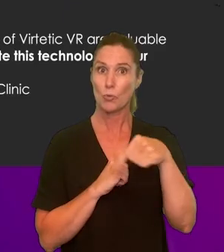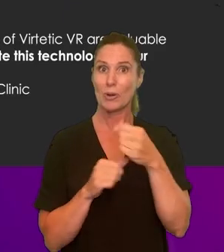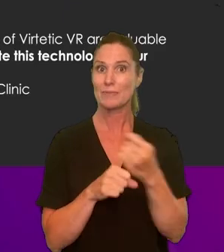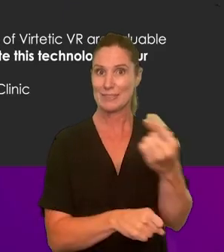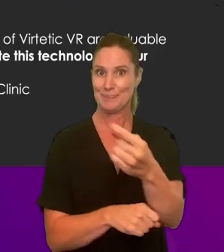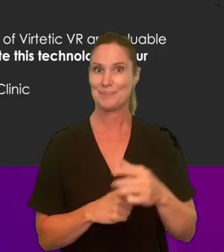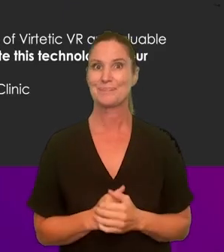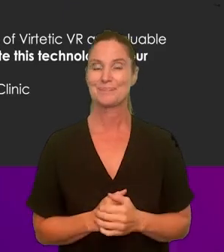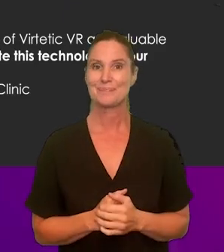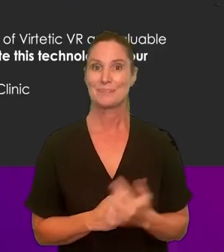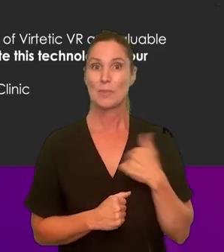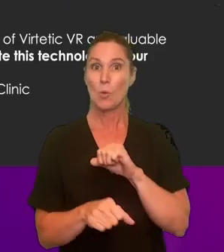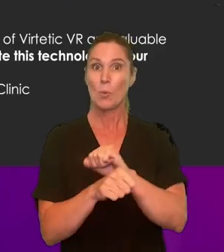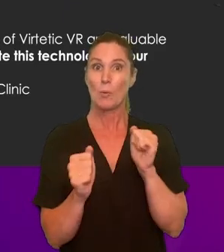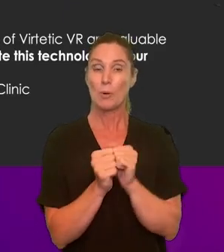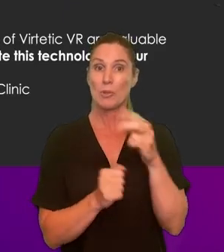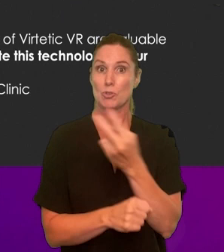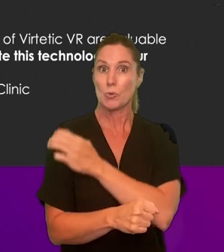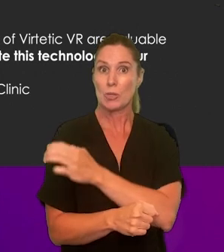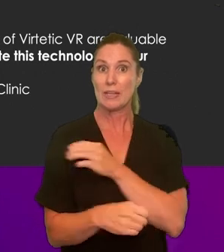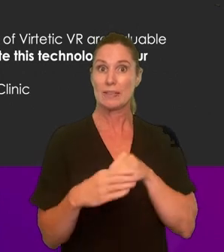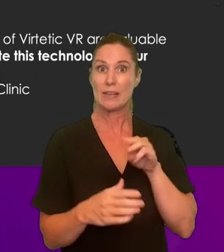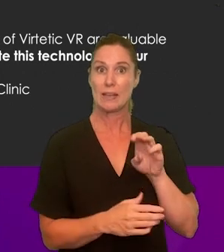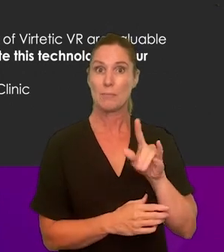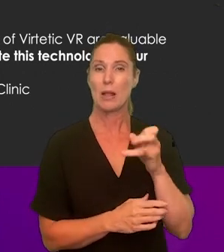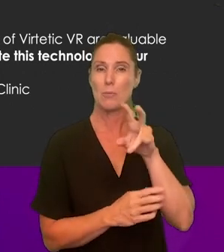We work with two clinics in Melbourne who are ready to pilot our products